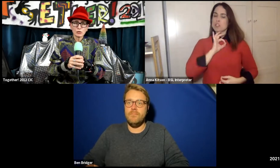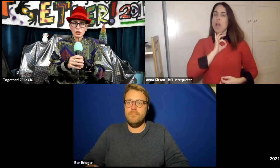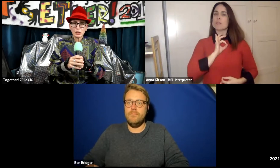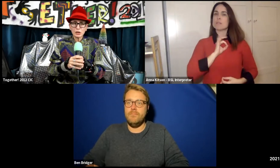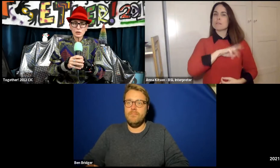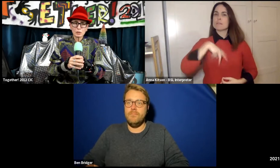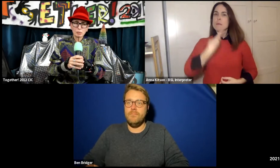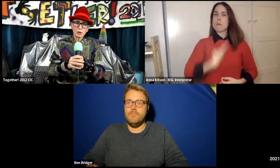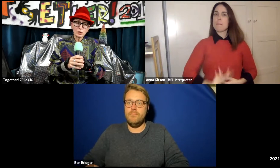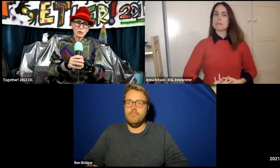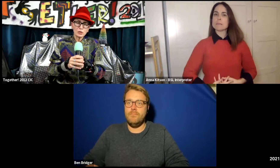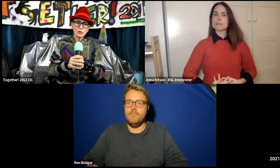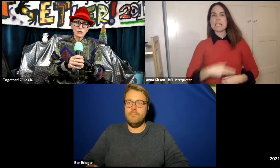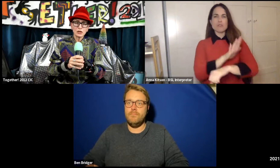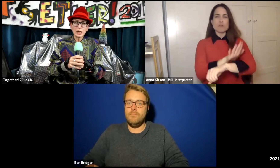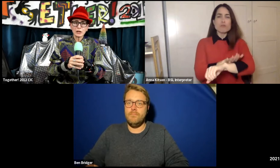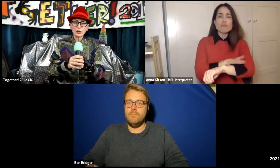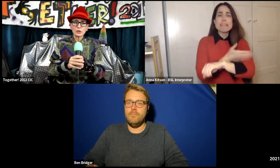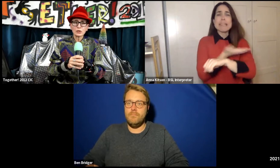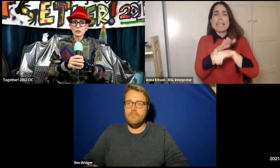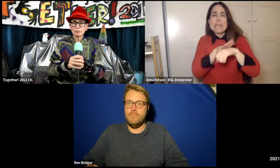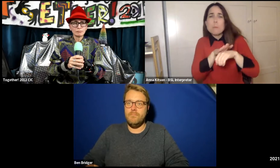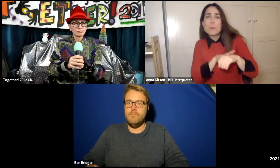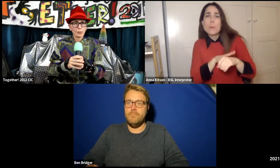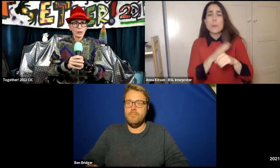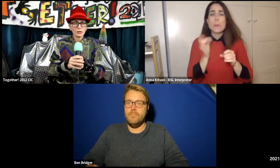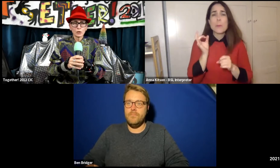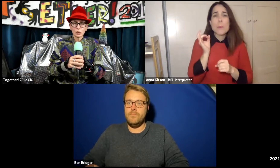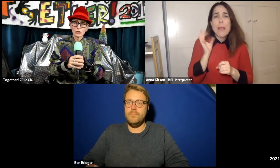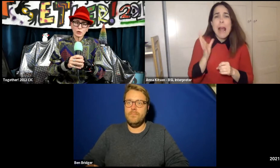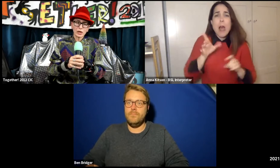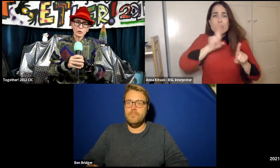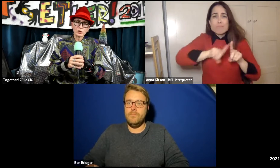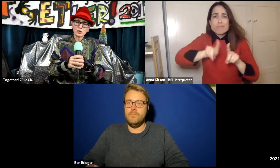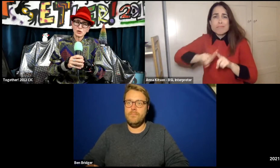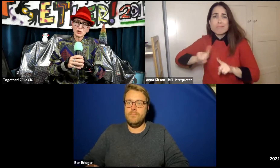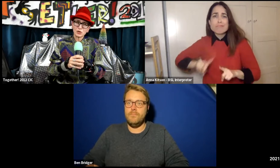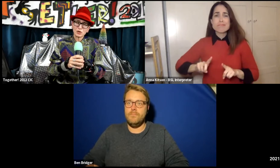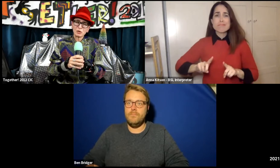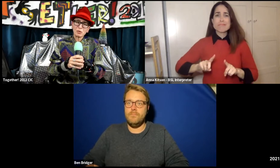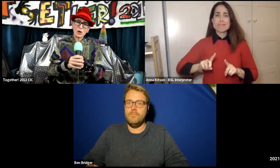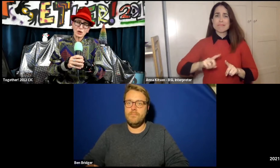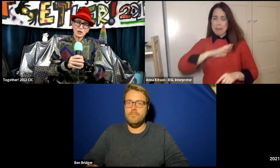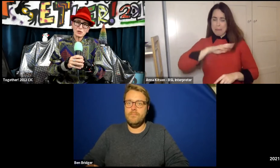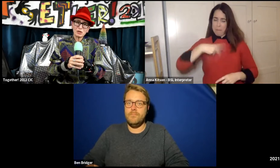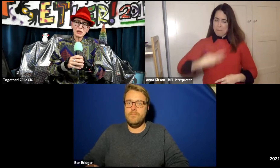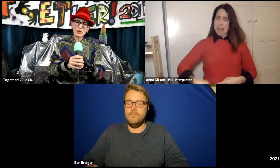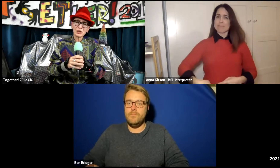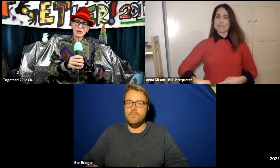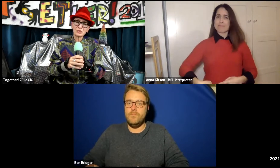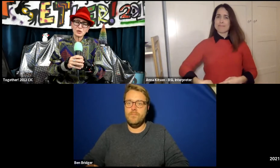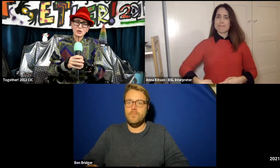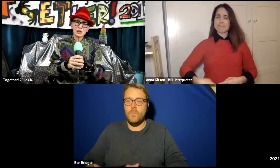blues, yellows, not quite sure how else to describe it. Behind me I have the,